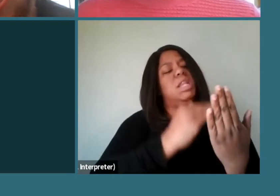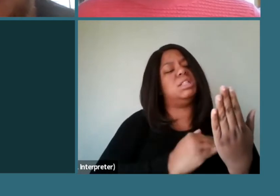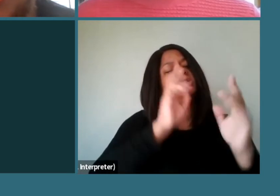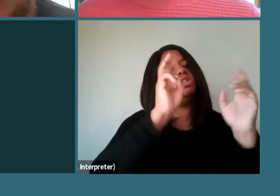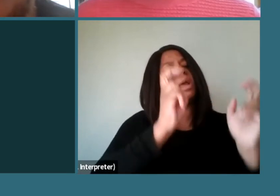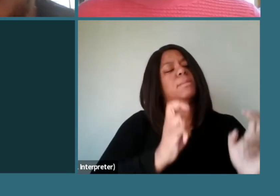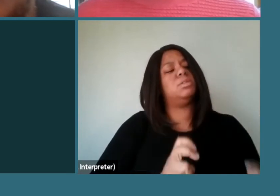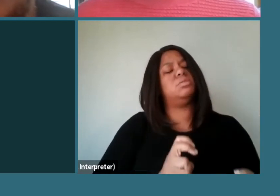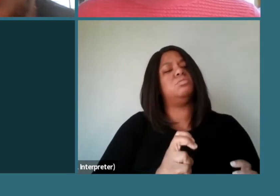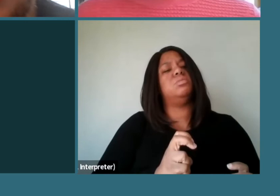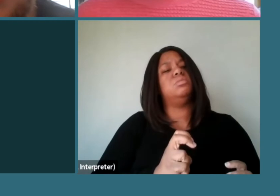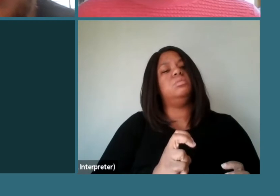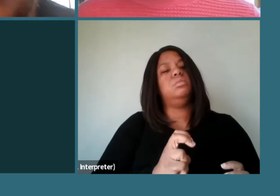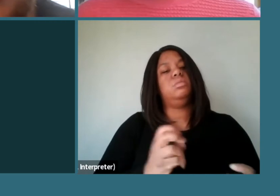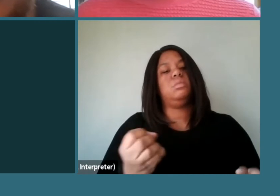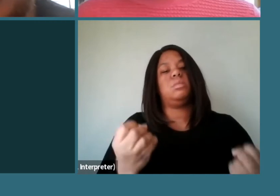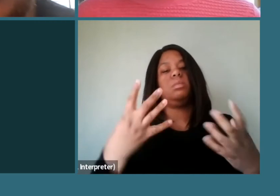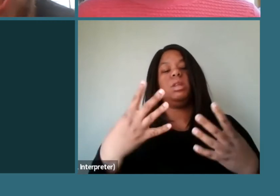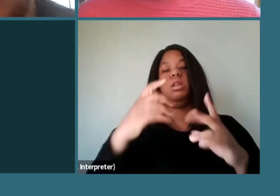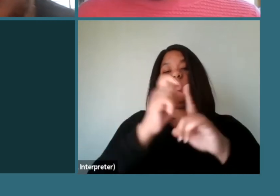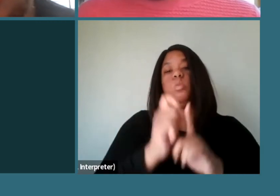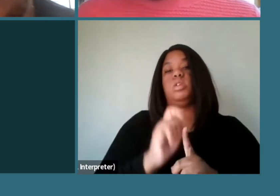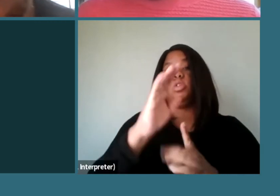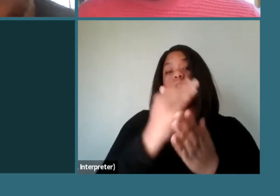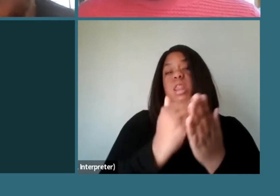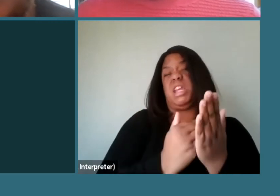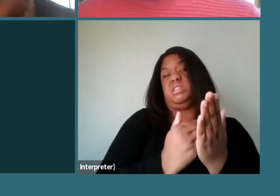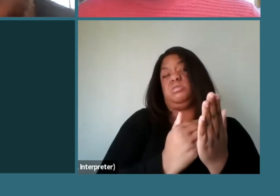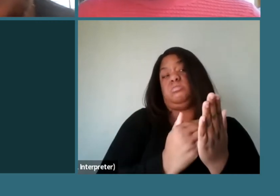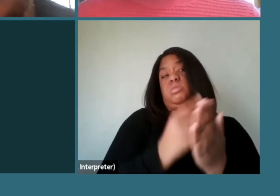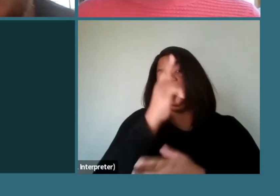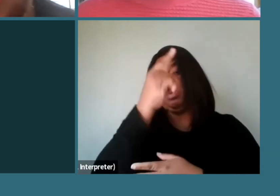how many of those words on your list would you actually use in description?